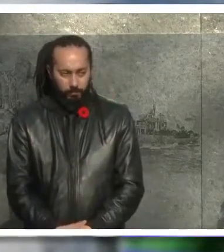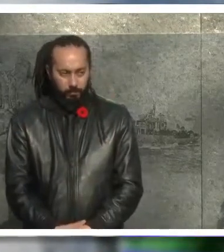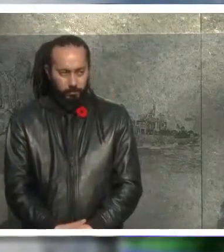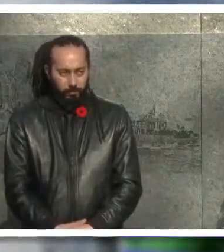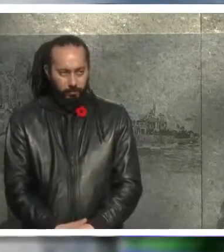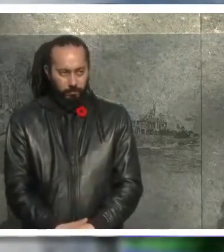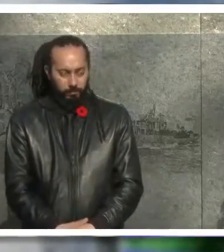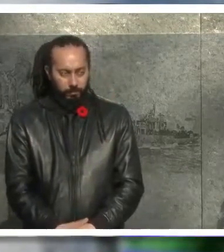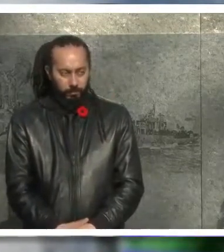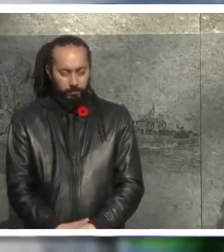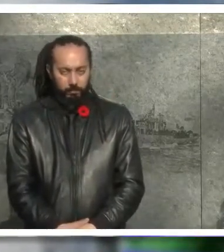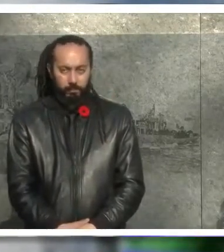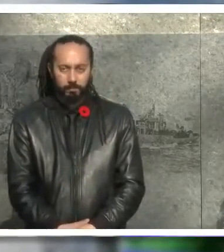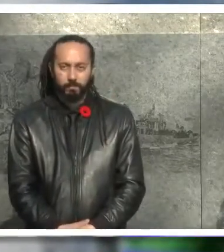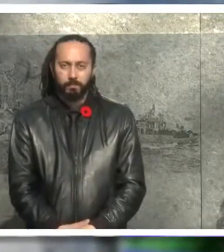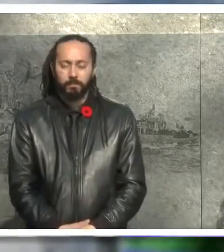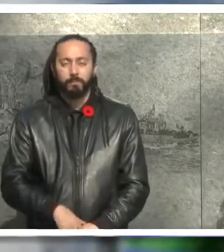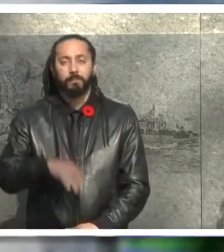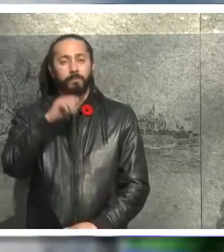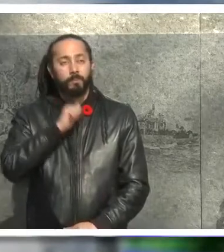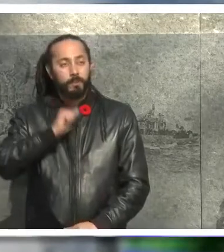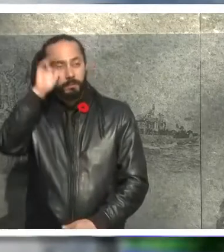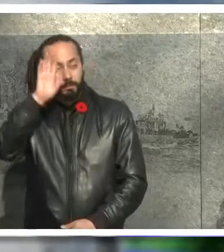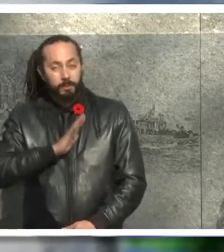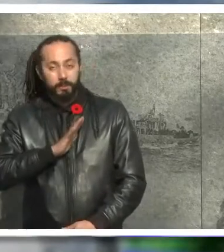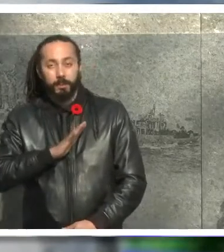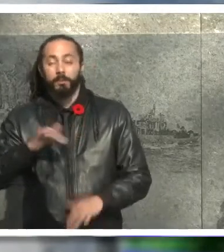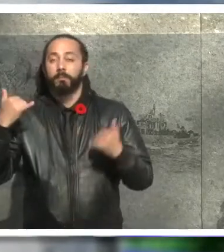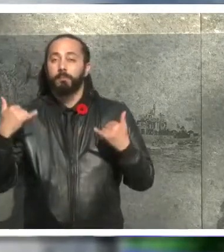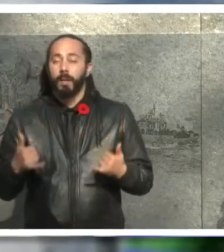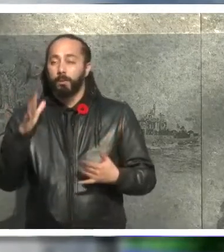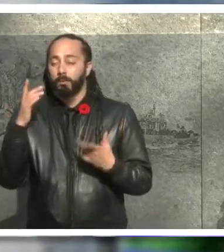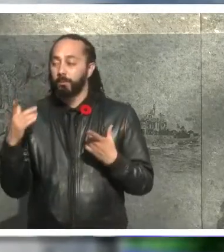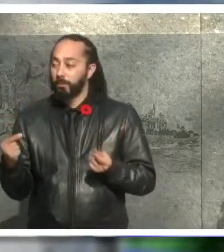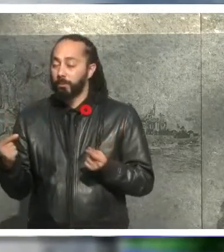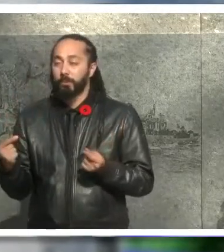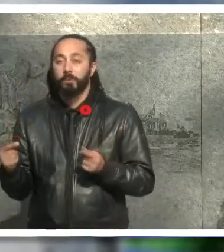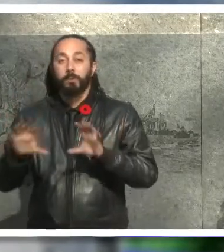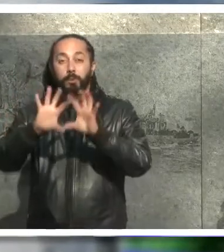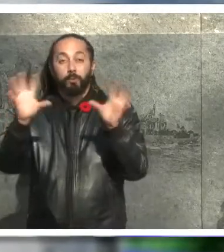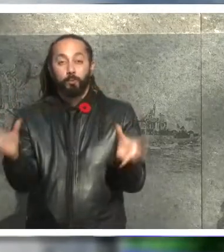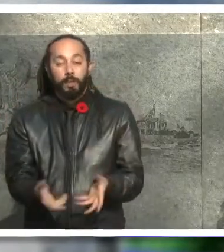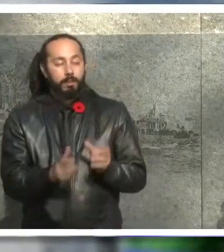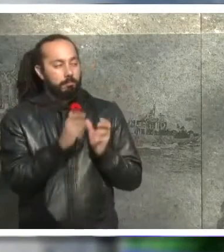Ladies and gentlemen, will now commence the lien of the wreaths.